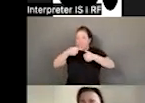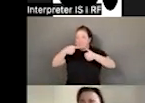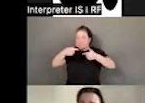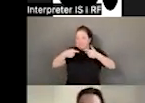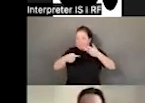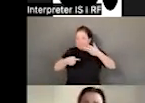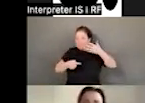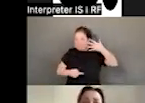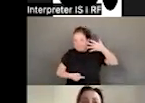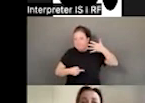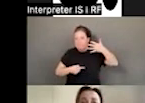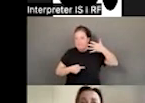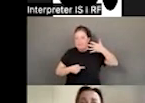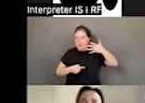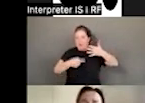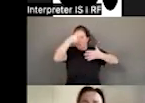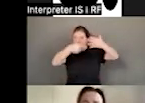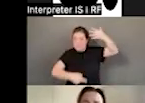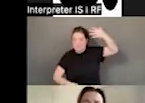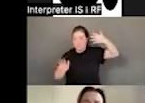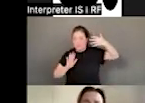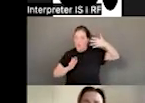And that is also known, I think, to the research community and many